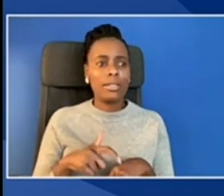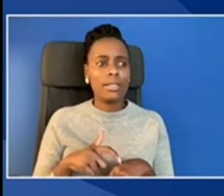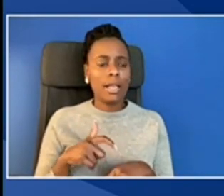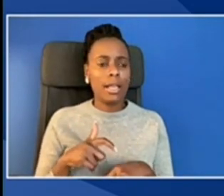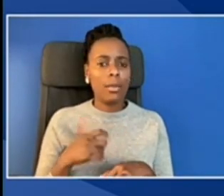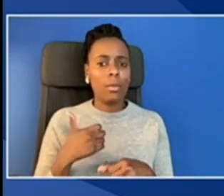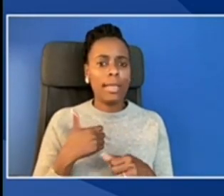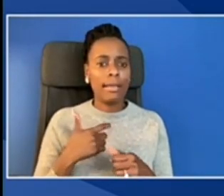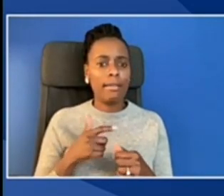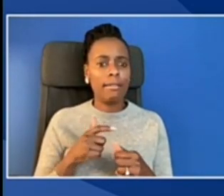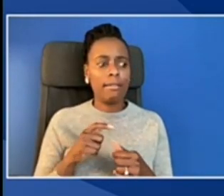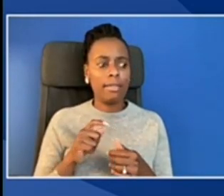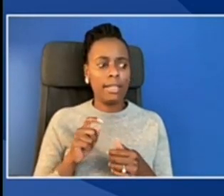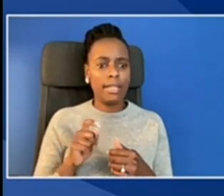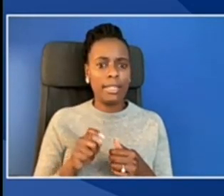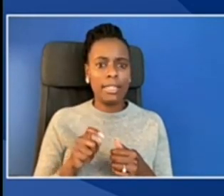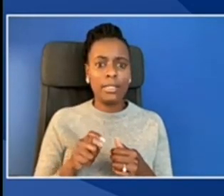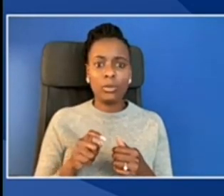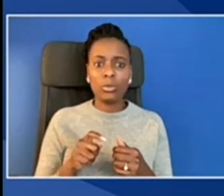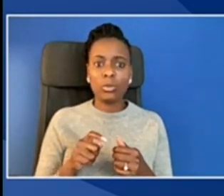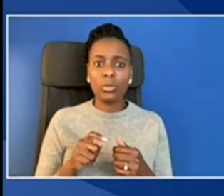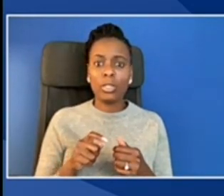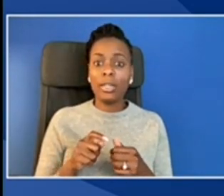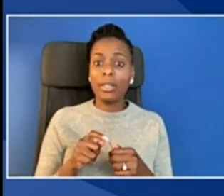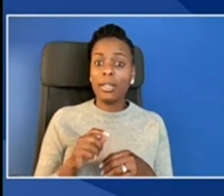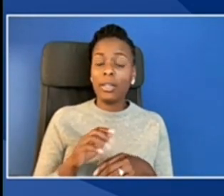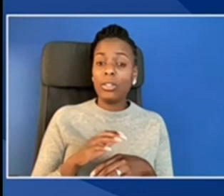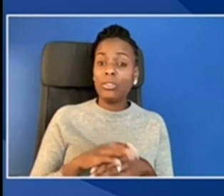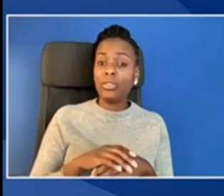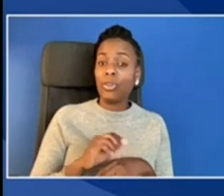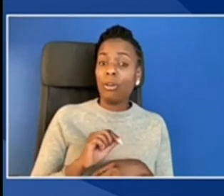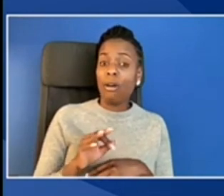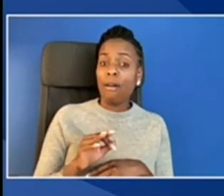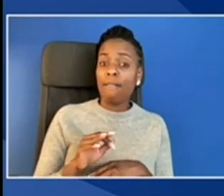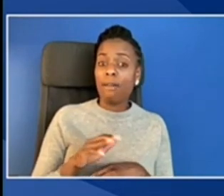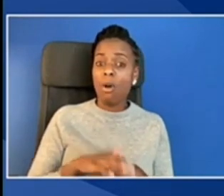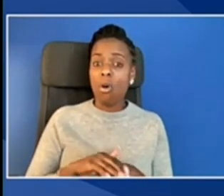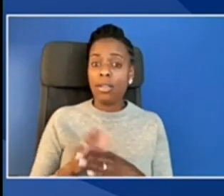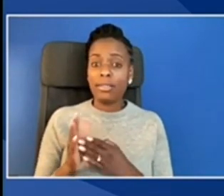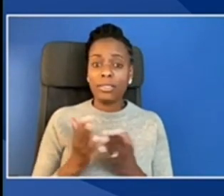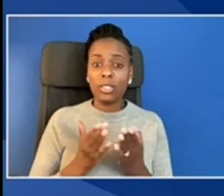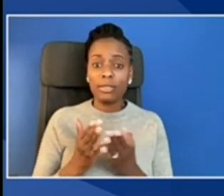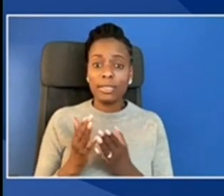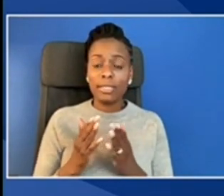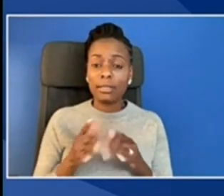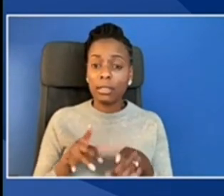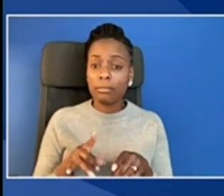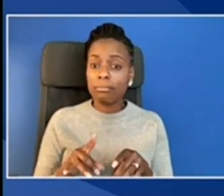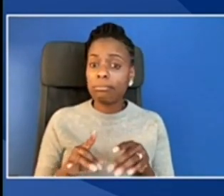turn things off, turn servicing back on, and learn information across different